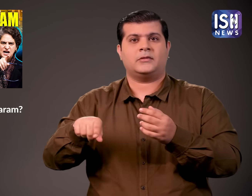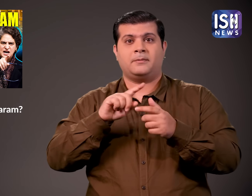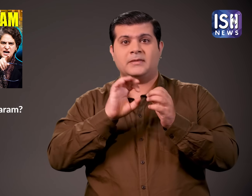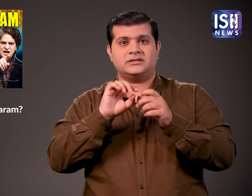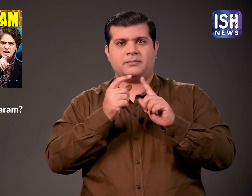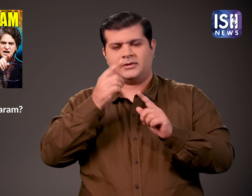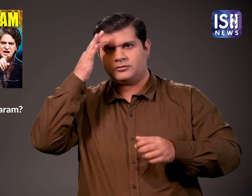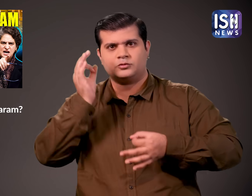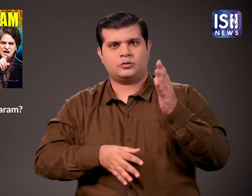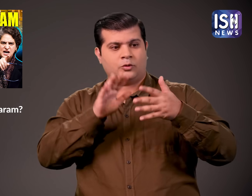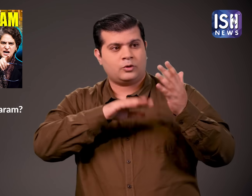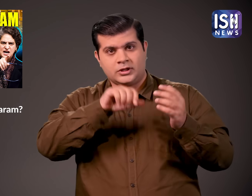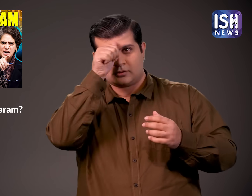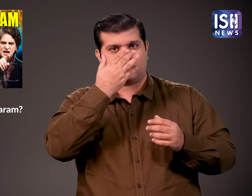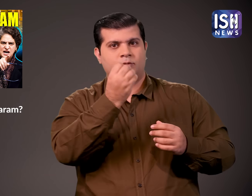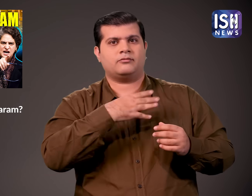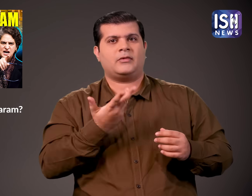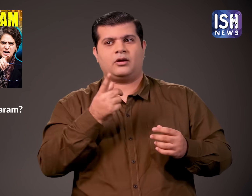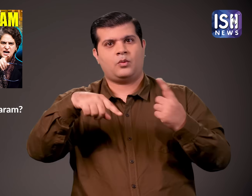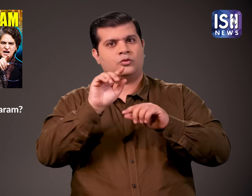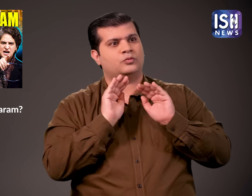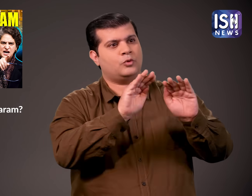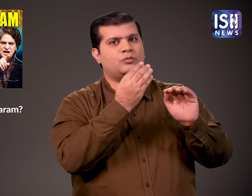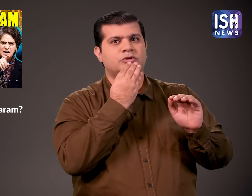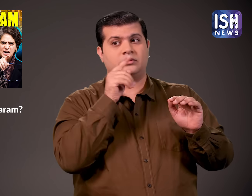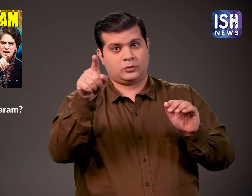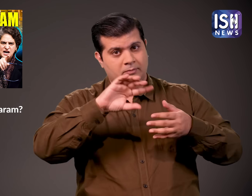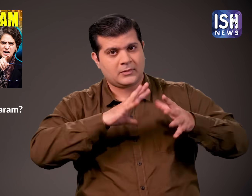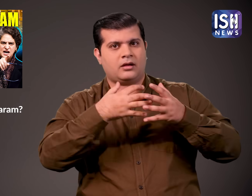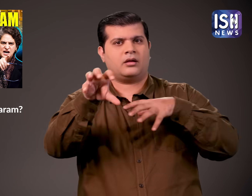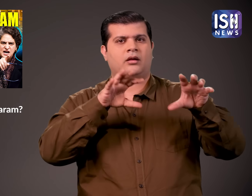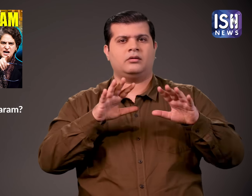The BJP argues that the Hindu community was sidelined to appease Muslims, calling it divisive politics.